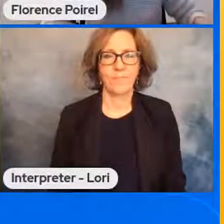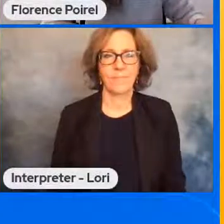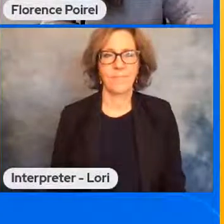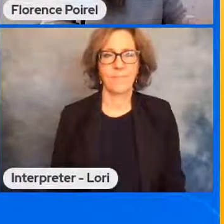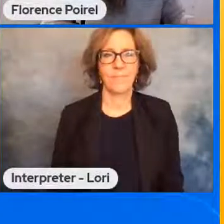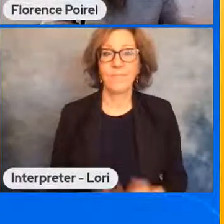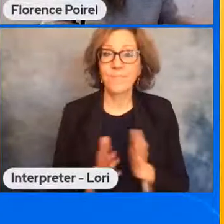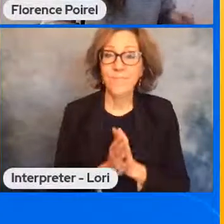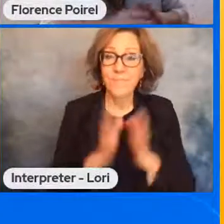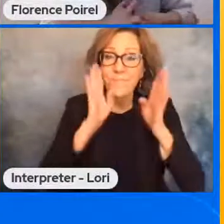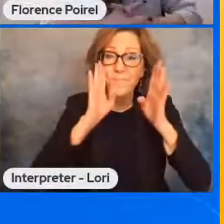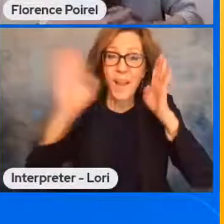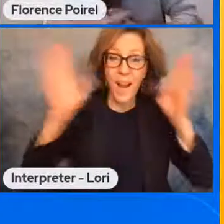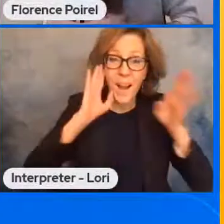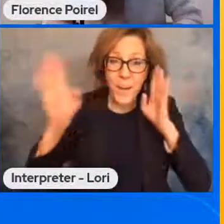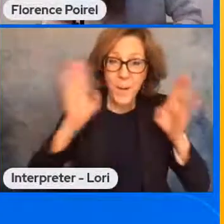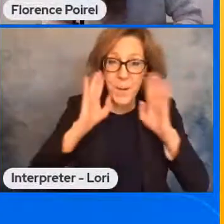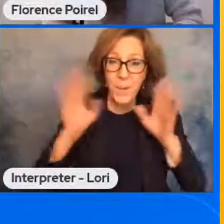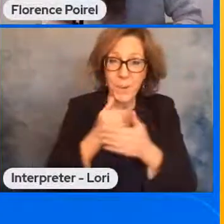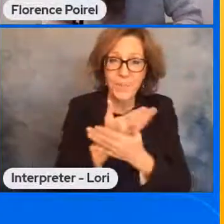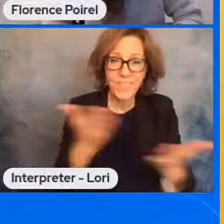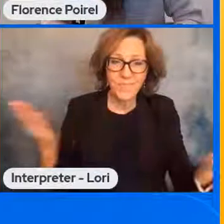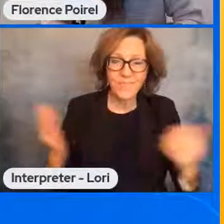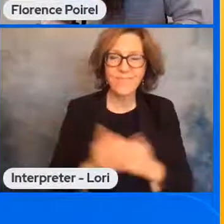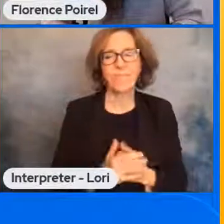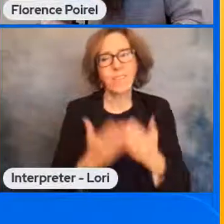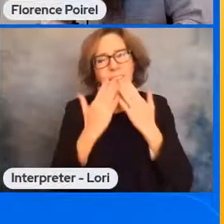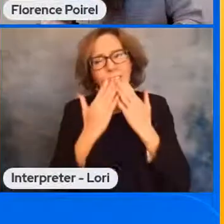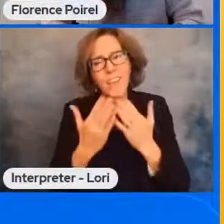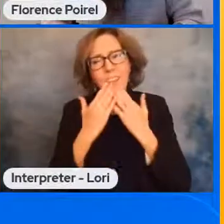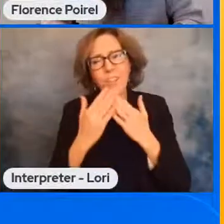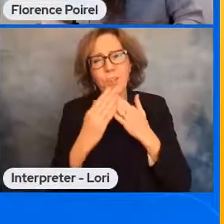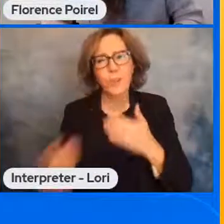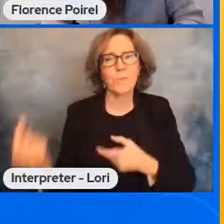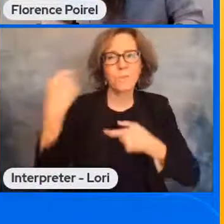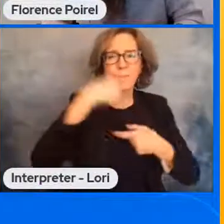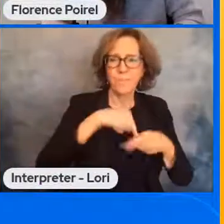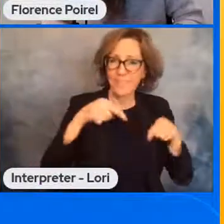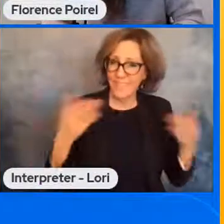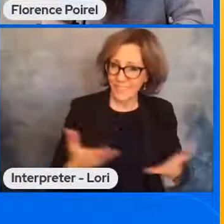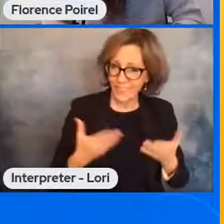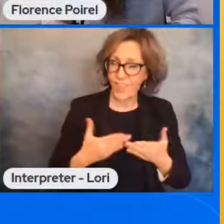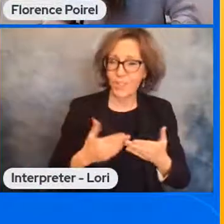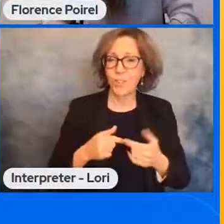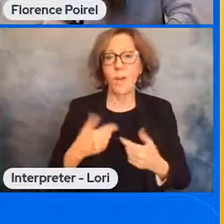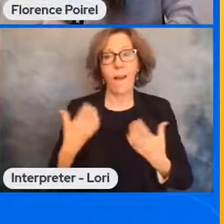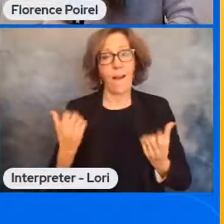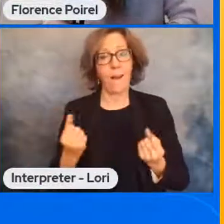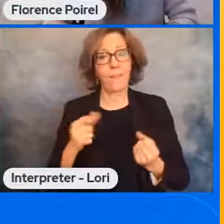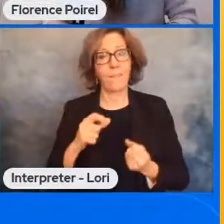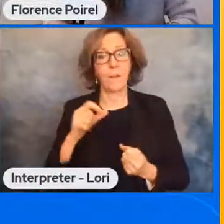Hello, everyone. Thank you for joining us today for this closing keynote with Christopher Patnoe.